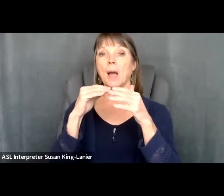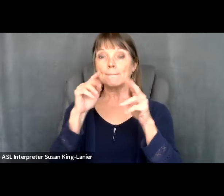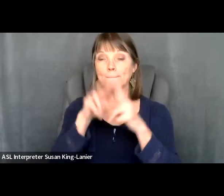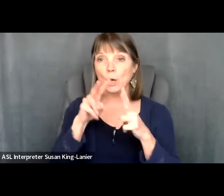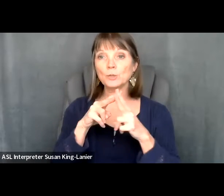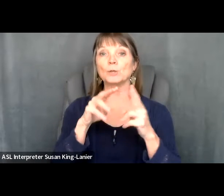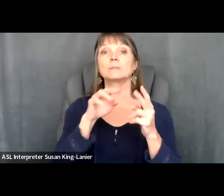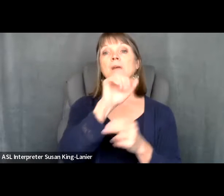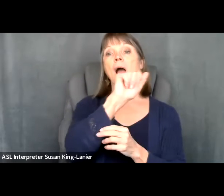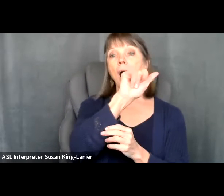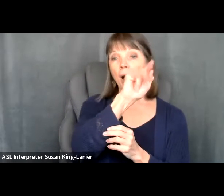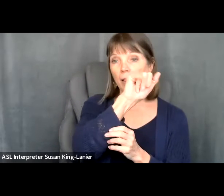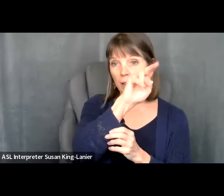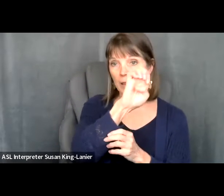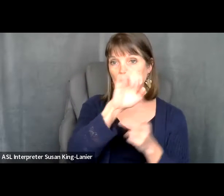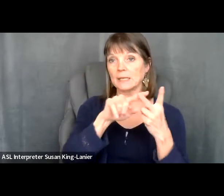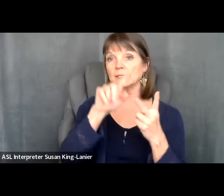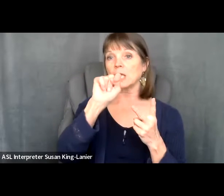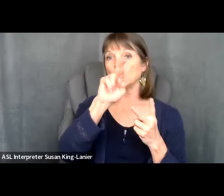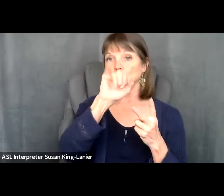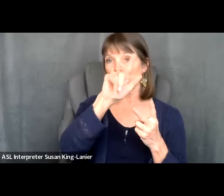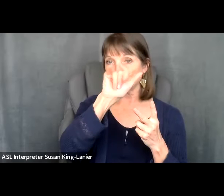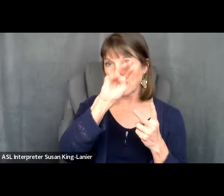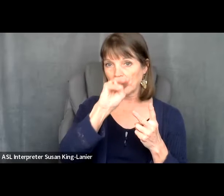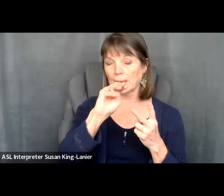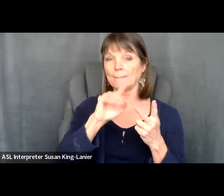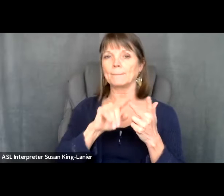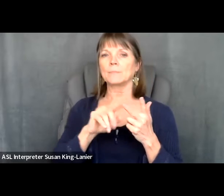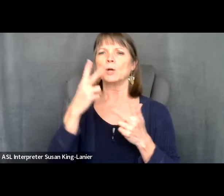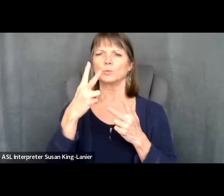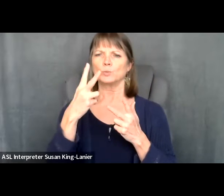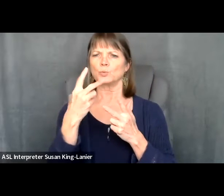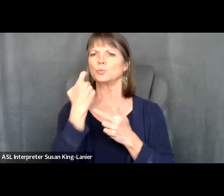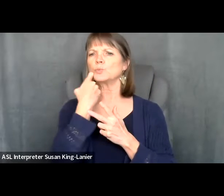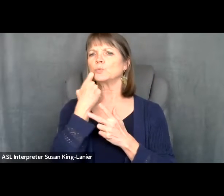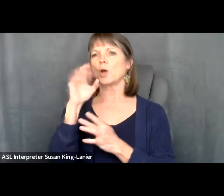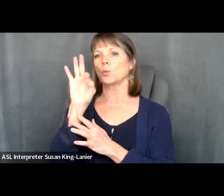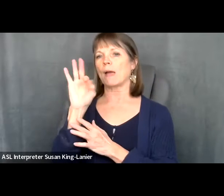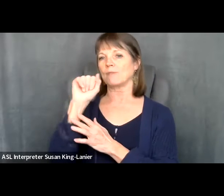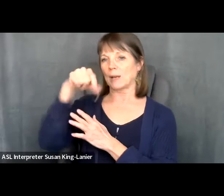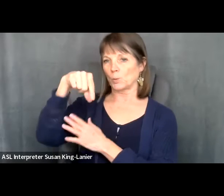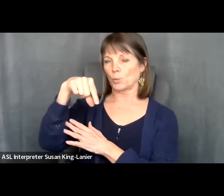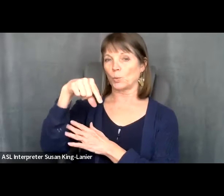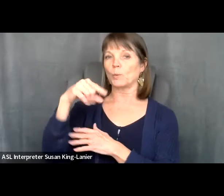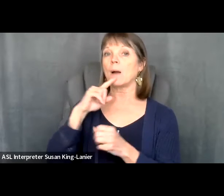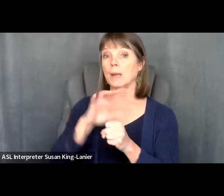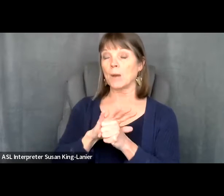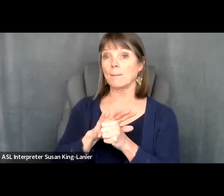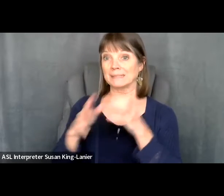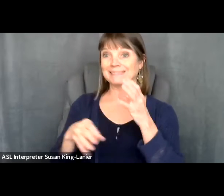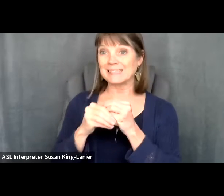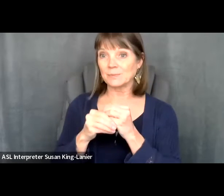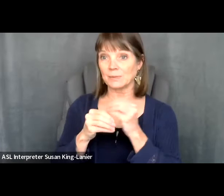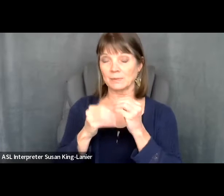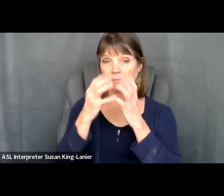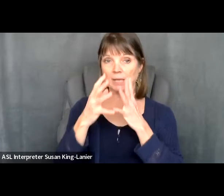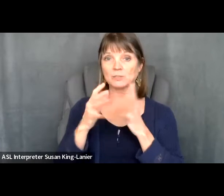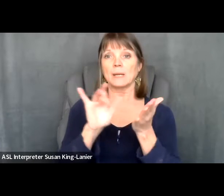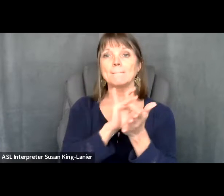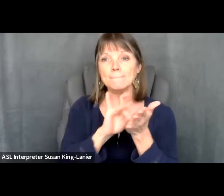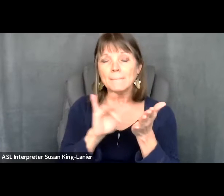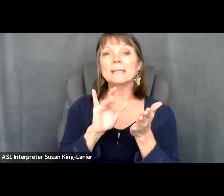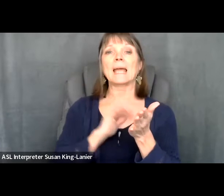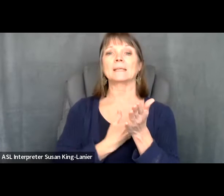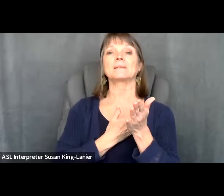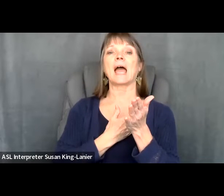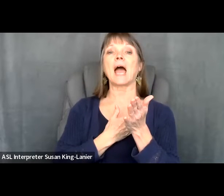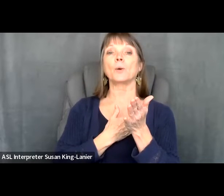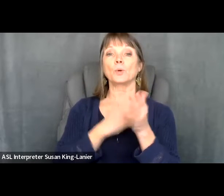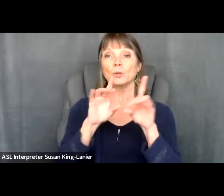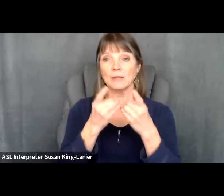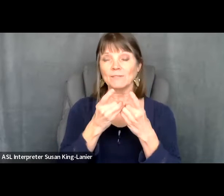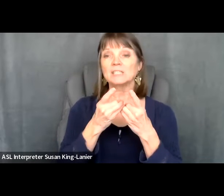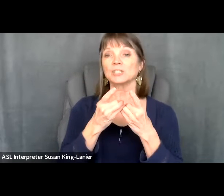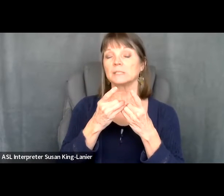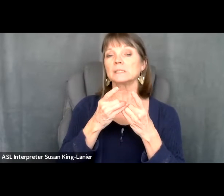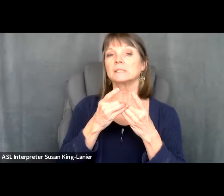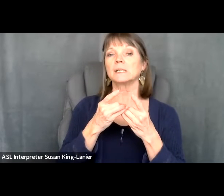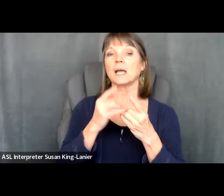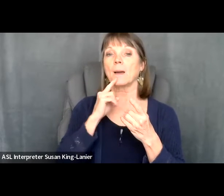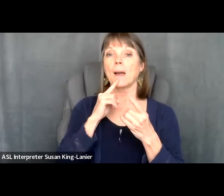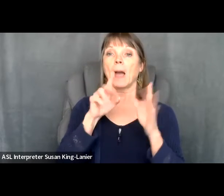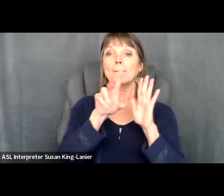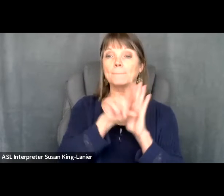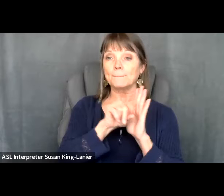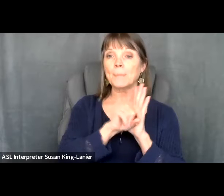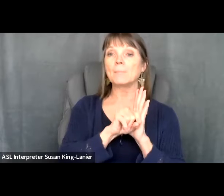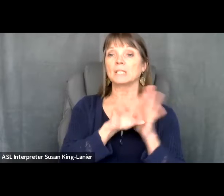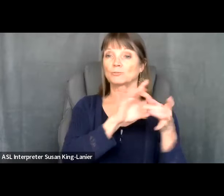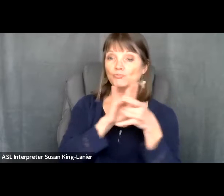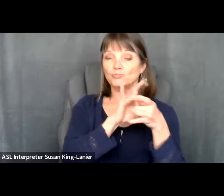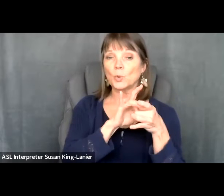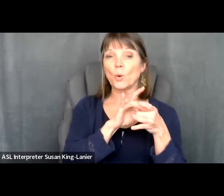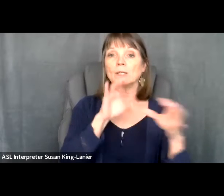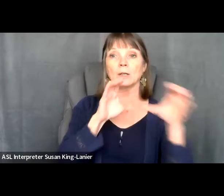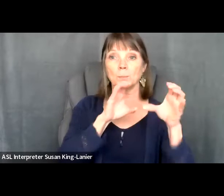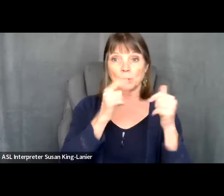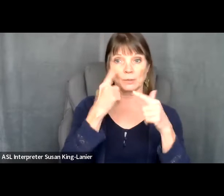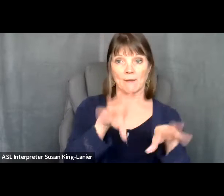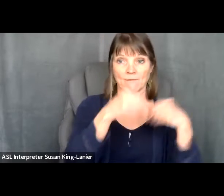Kelly Crosbie: and two new Fa. Cues were published Today we have been promising additional information. Medicaid and our division, Dmh. To the S. Us. Published some joint communication today for both providers and beneficiaries as of the buttons.